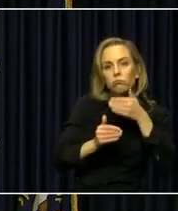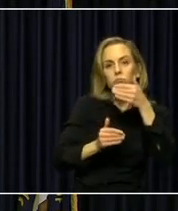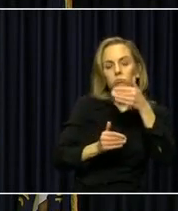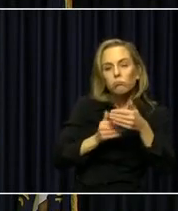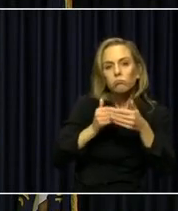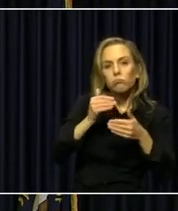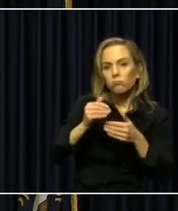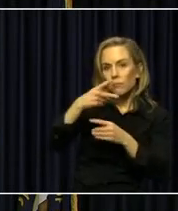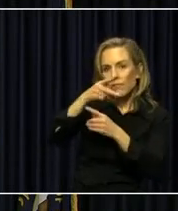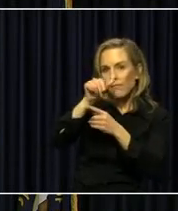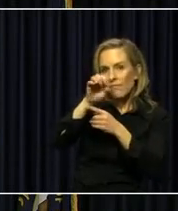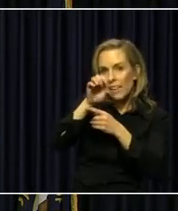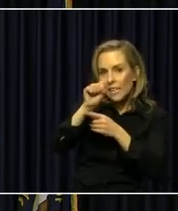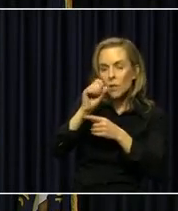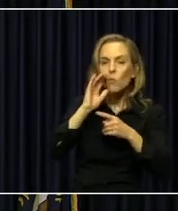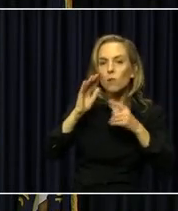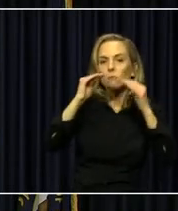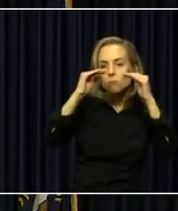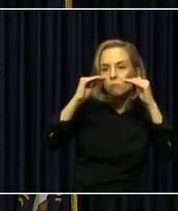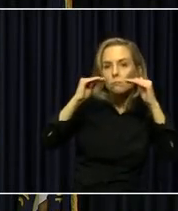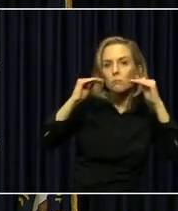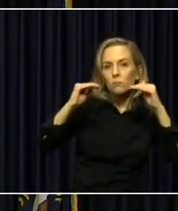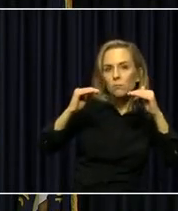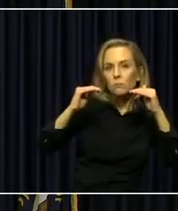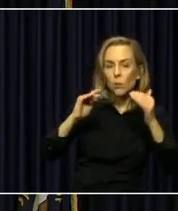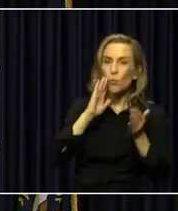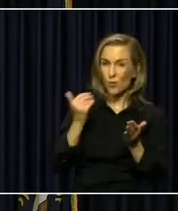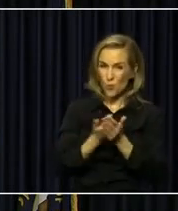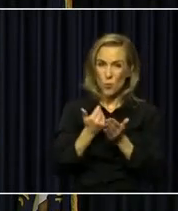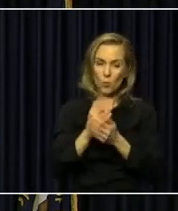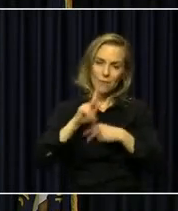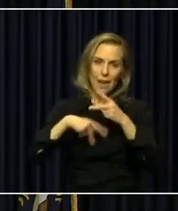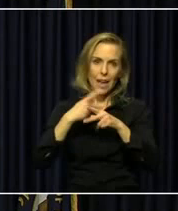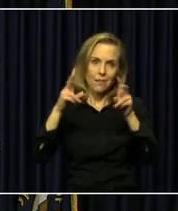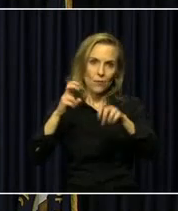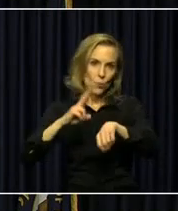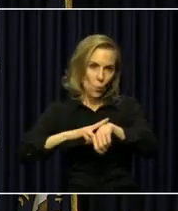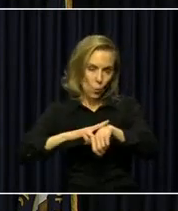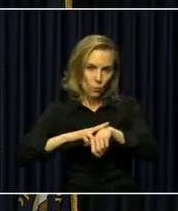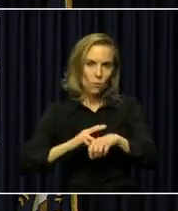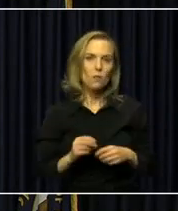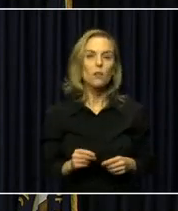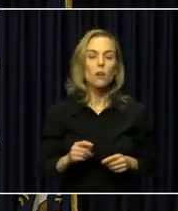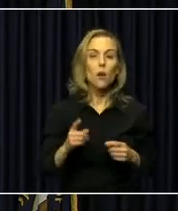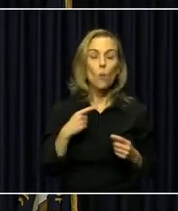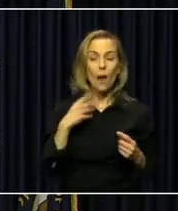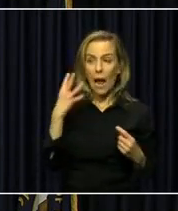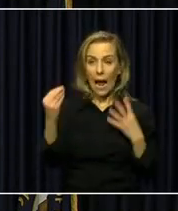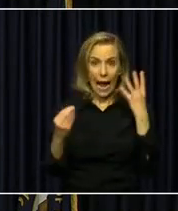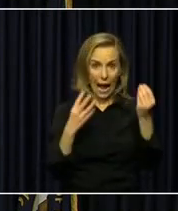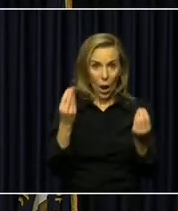THAN WE OTHERWISE WOULD. I DON'T FEEL PRESSURE BECAUSE THE GUIDANCE, WHICH IS WHAT I